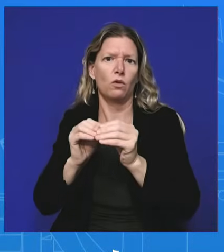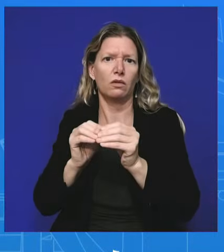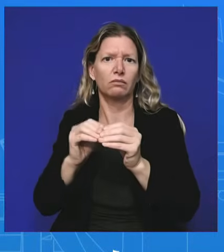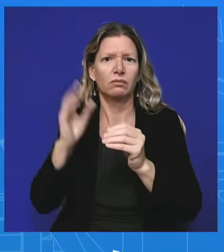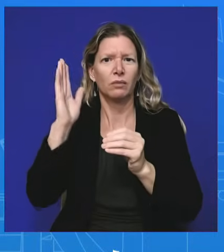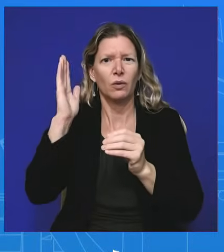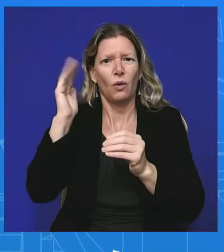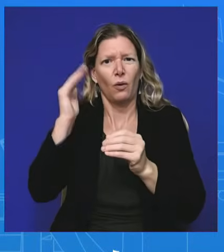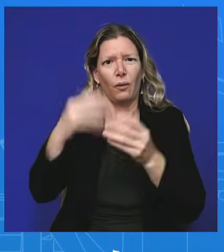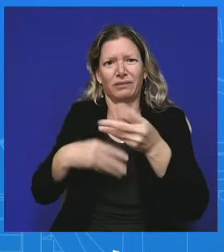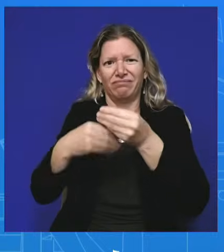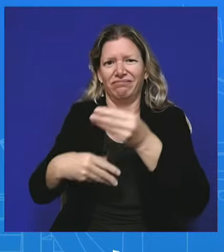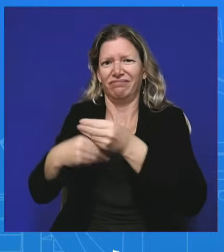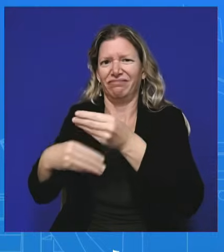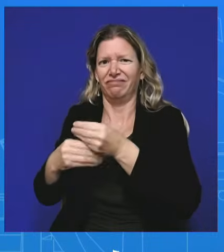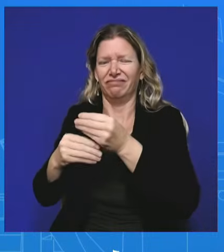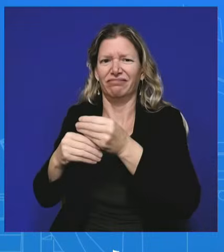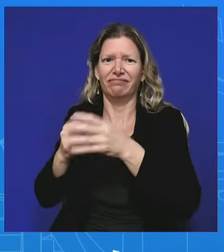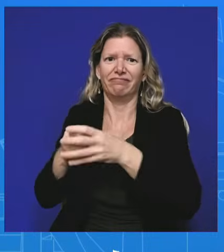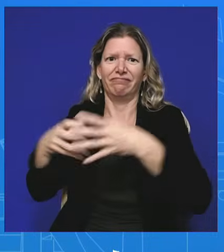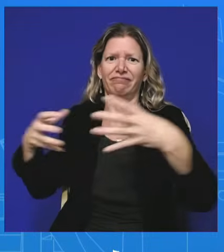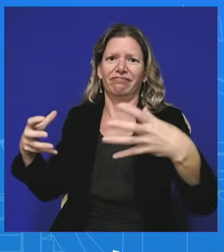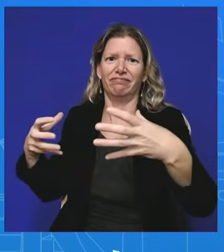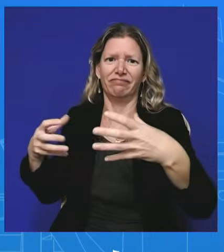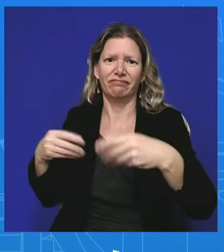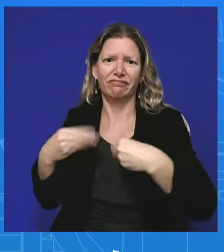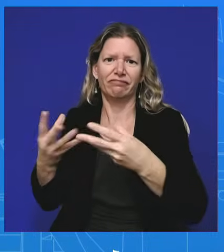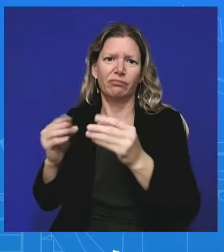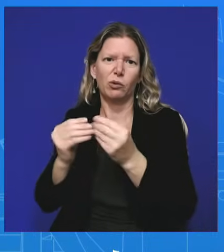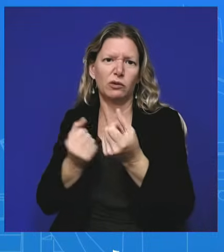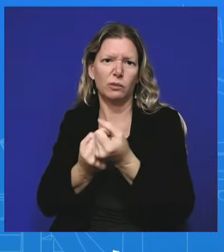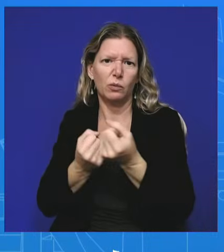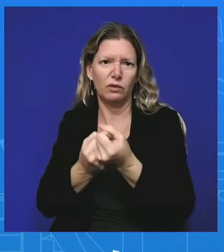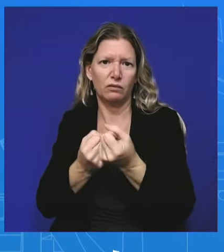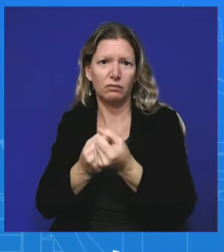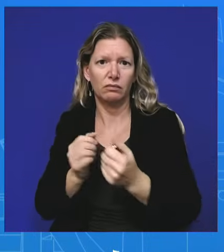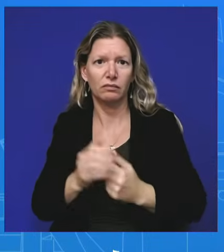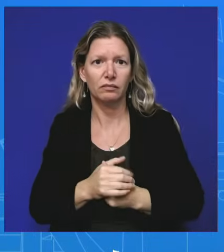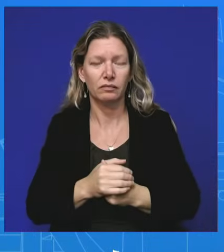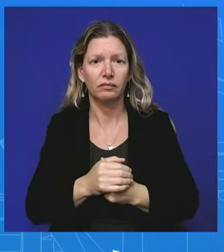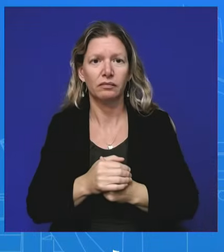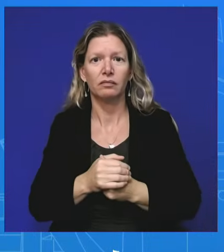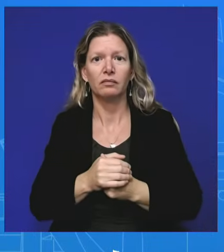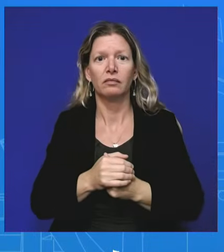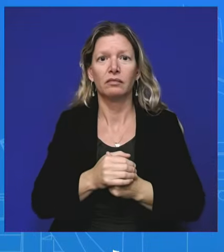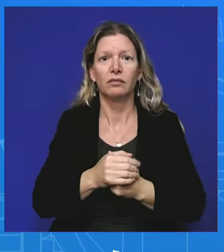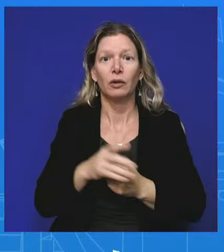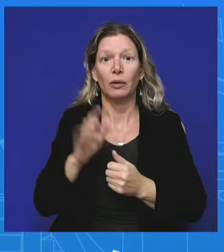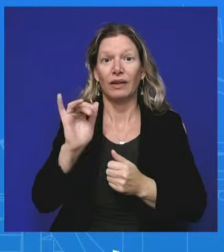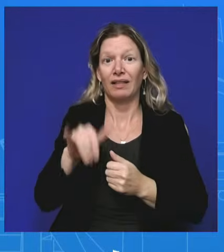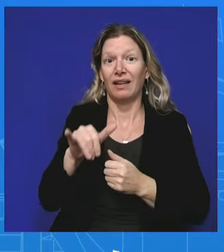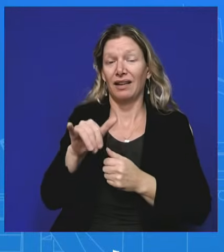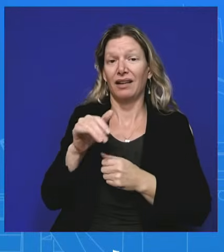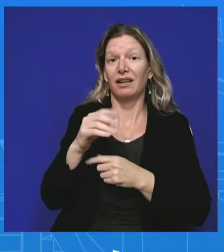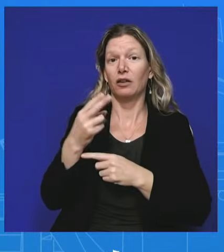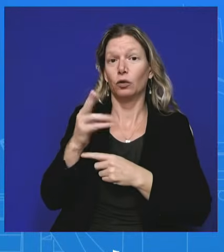every single day that goes by. In recent days, we've seen some progress in the number of trucks entering Gaza via the land crossings as well.